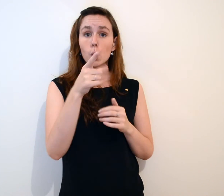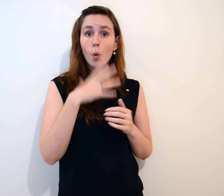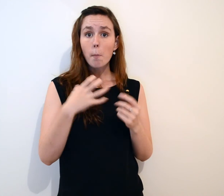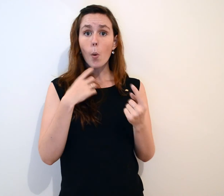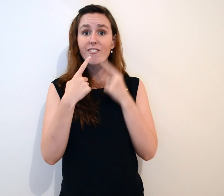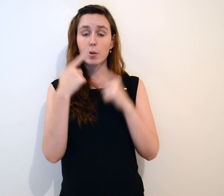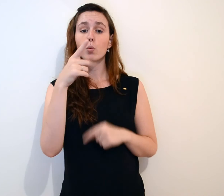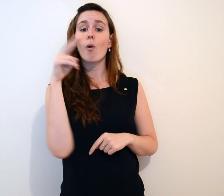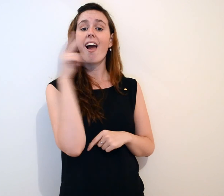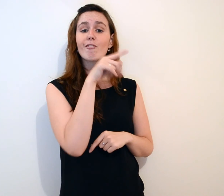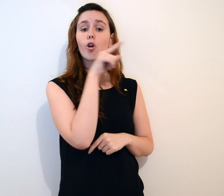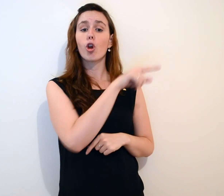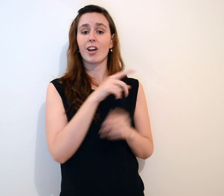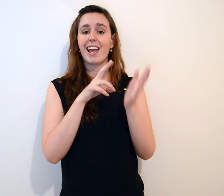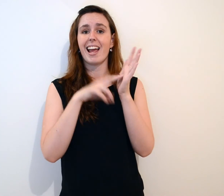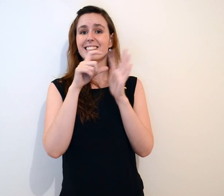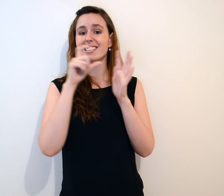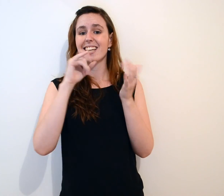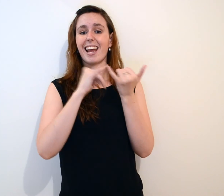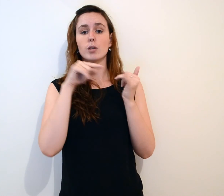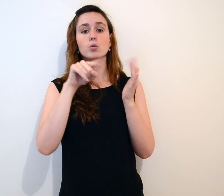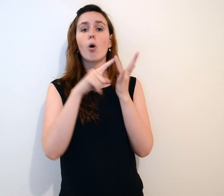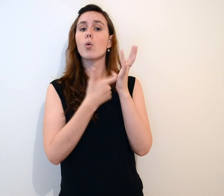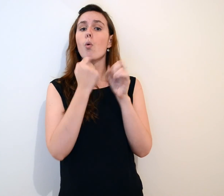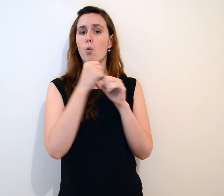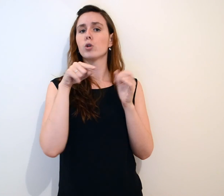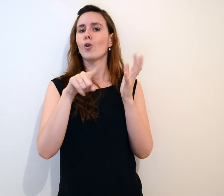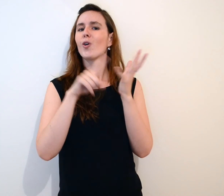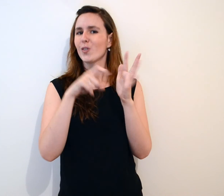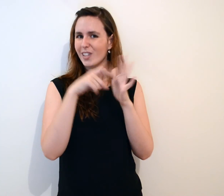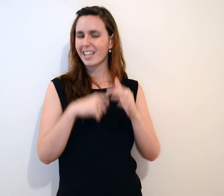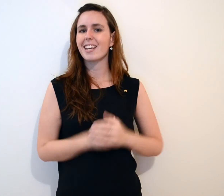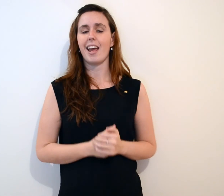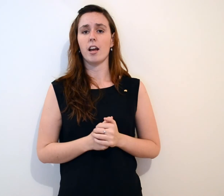If you want more information you can look on ndcs.org.uk.